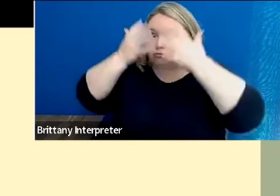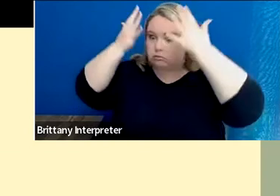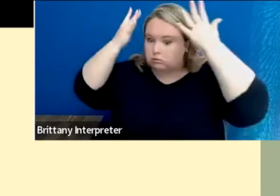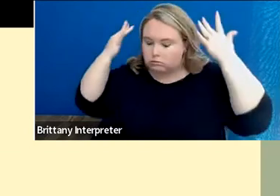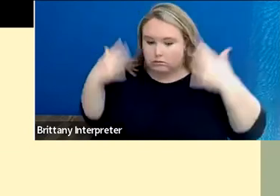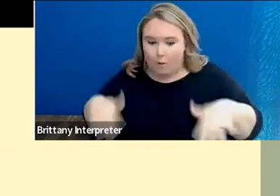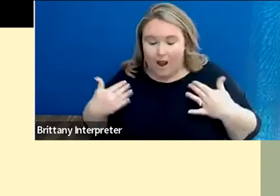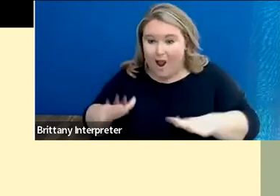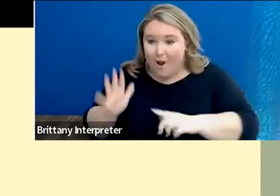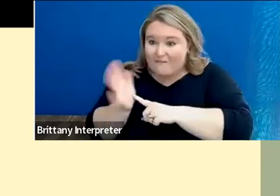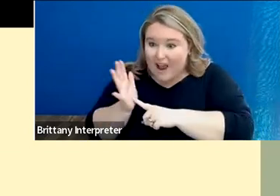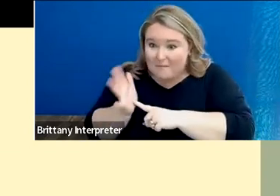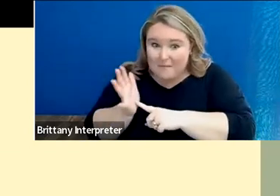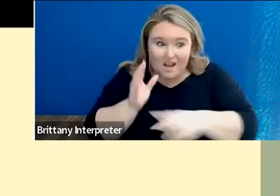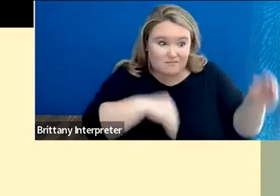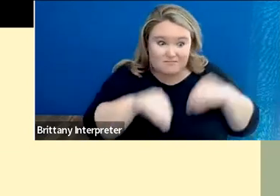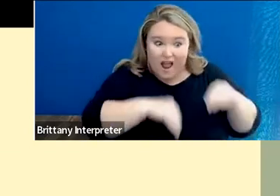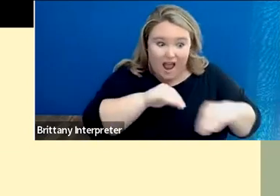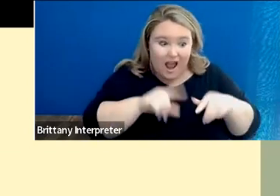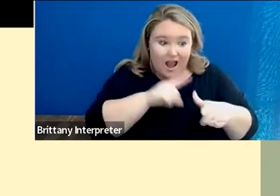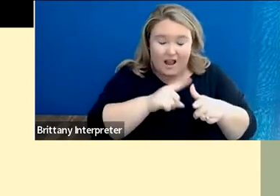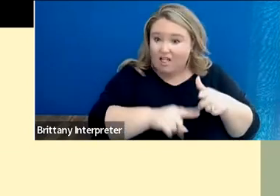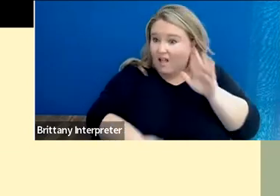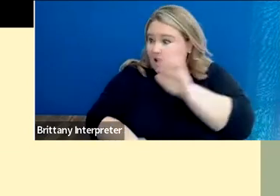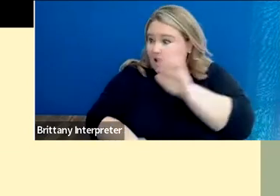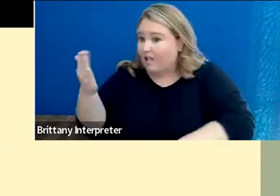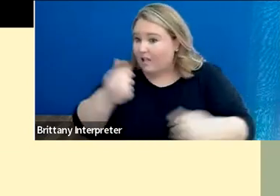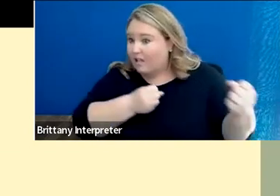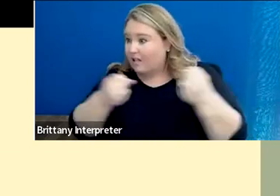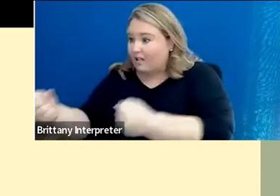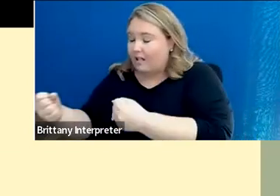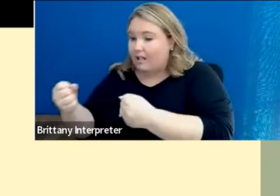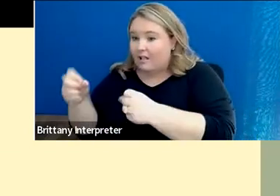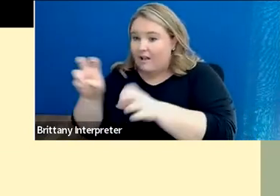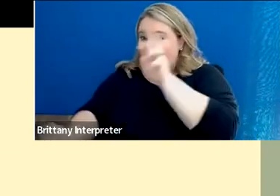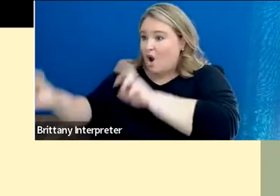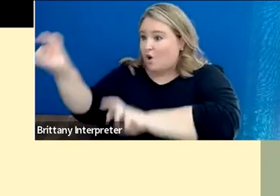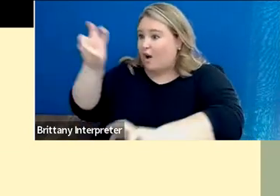and then you're on a bus or in your car to a fairgrounds. You're going from the comfort of your own home to a strange setting.